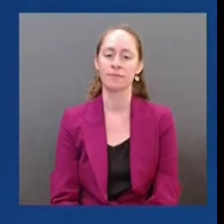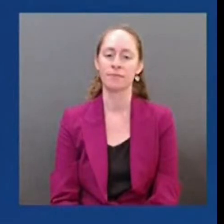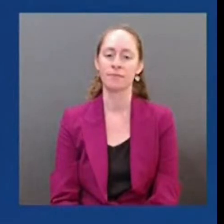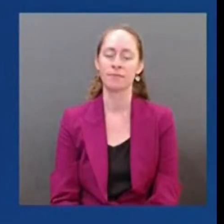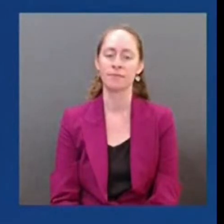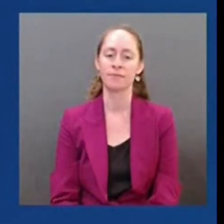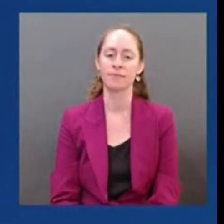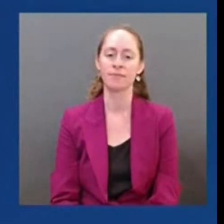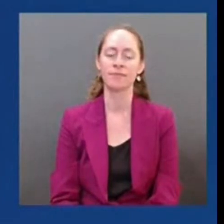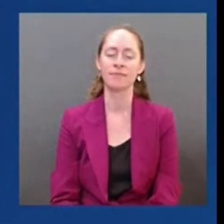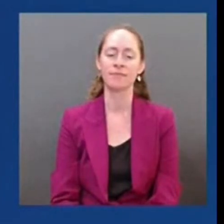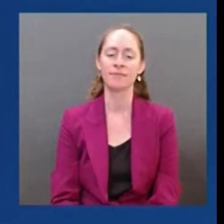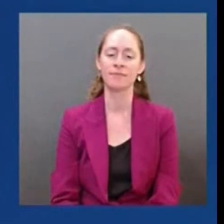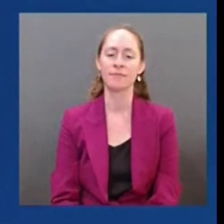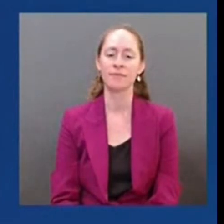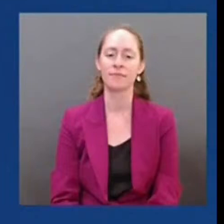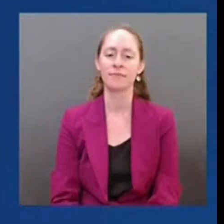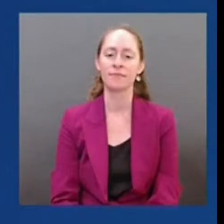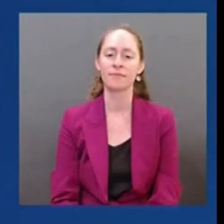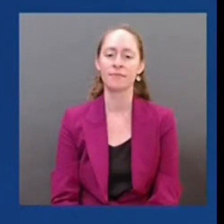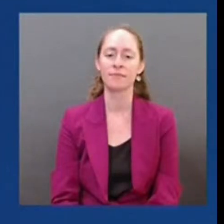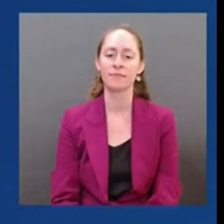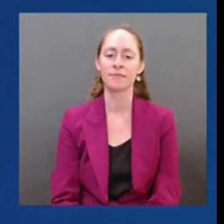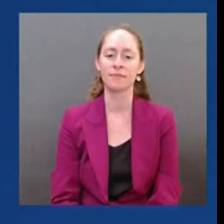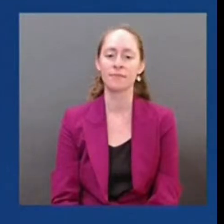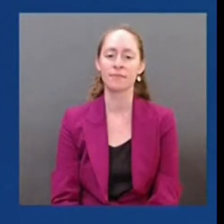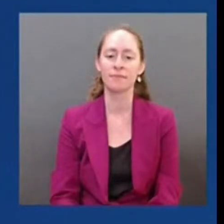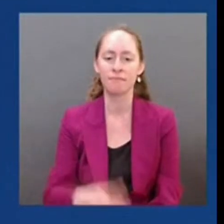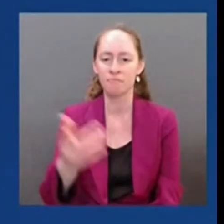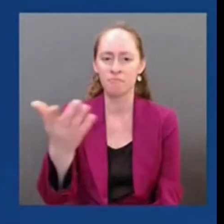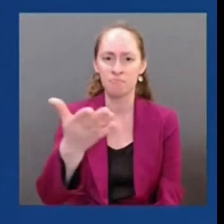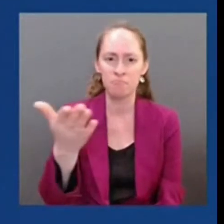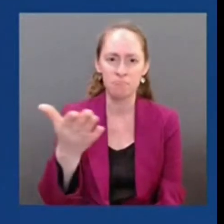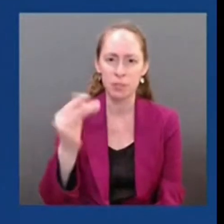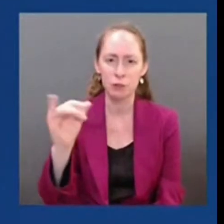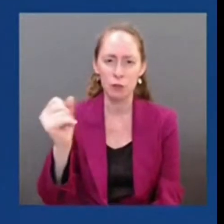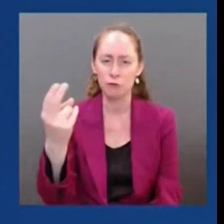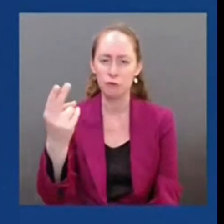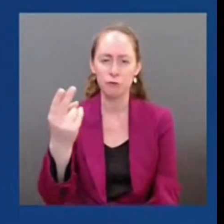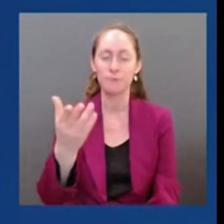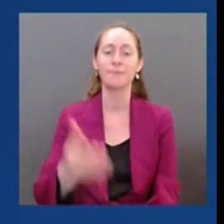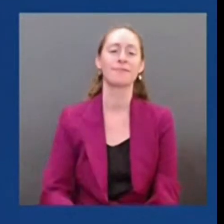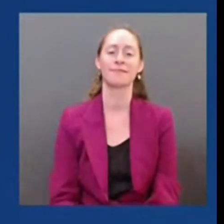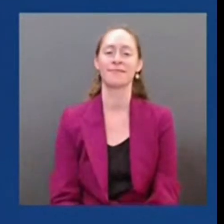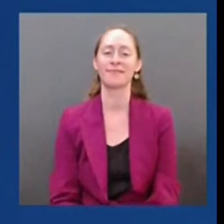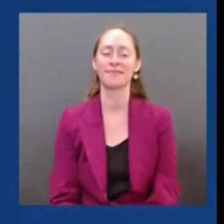THEY WILL MAKE THE DETERMINATION. NEXT QUESTION. KEVIN. LET'S GO TO JOSH AT